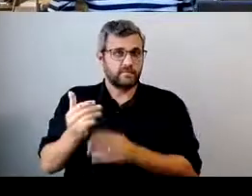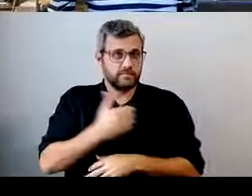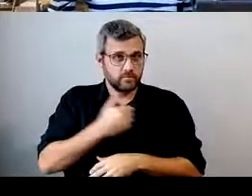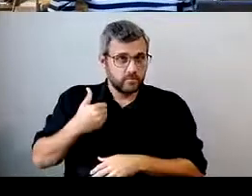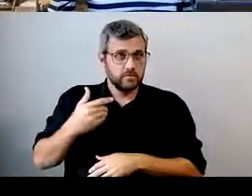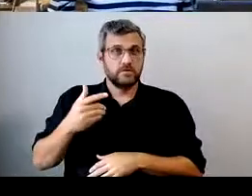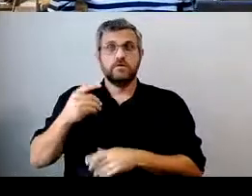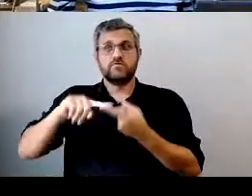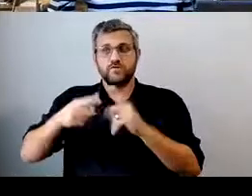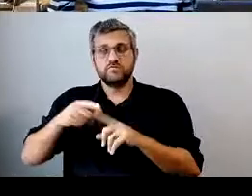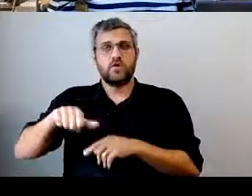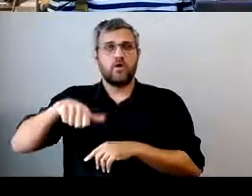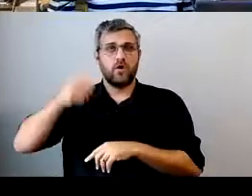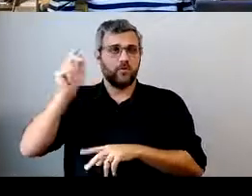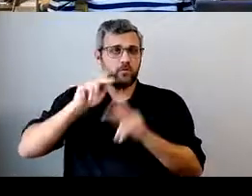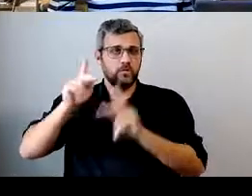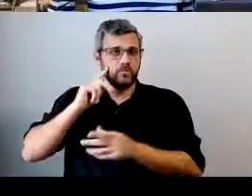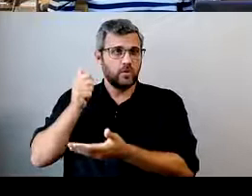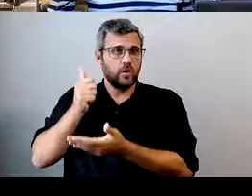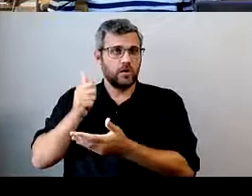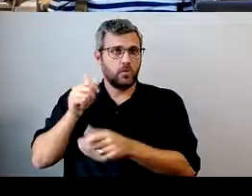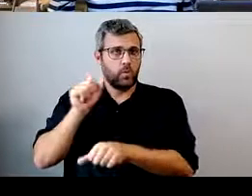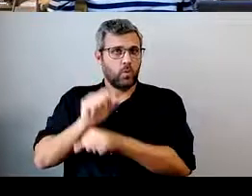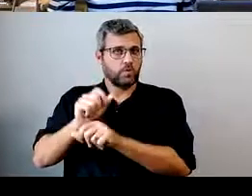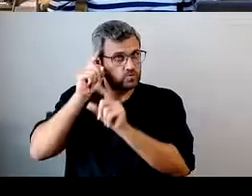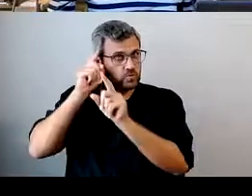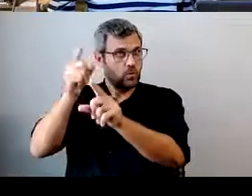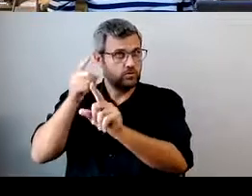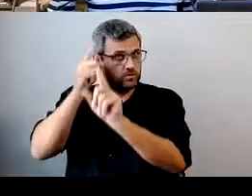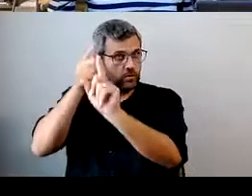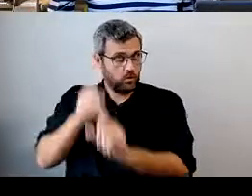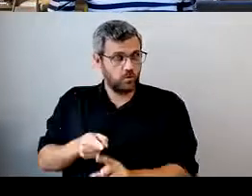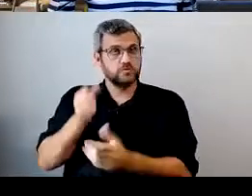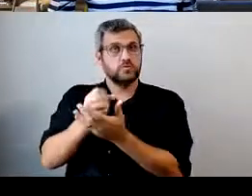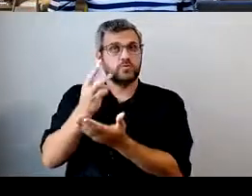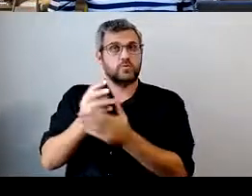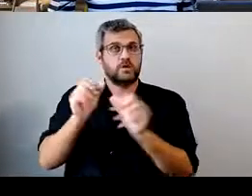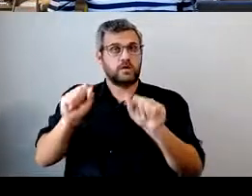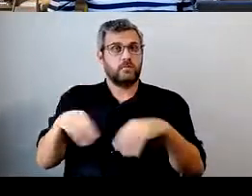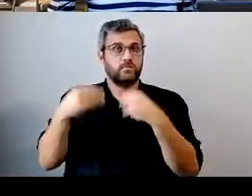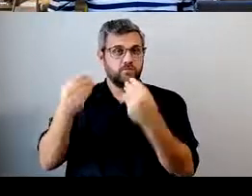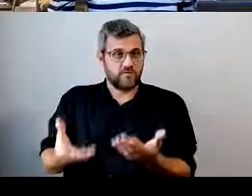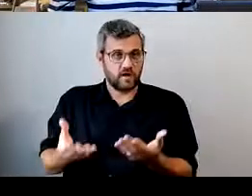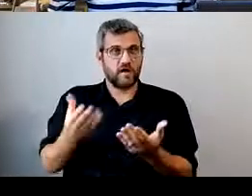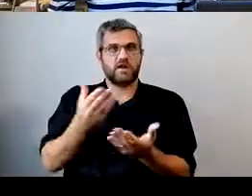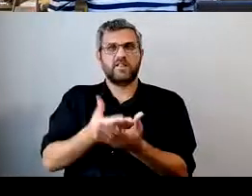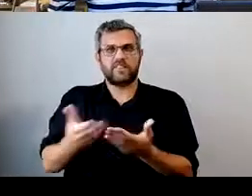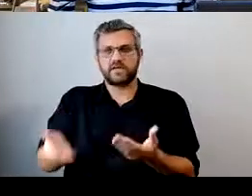and others sorta to work towards identified goals. And also social workers can provide things like informational referral sources